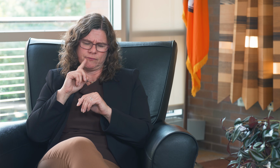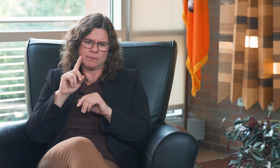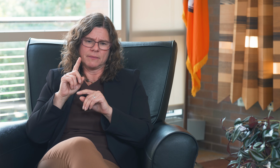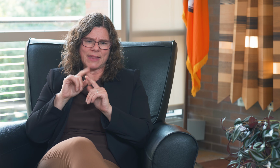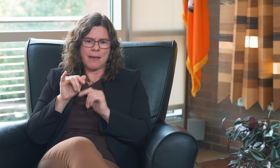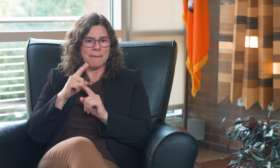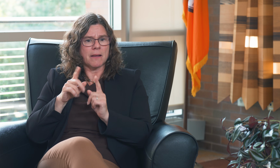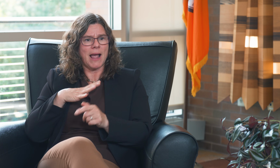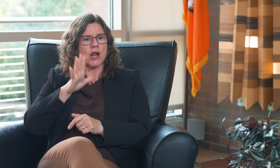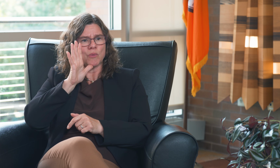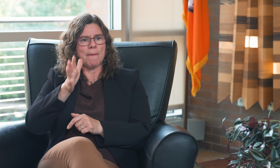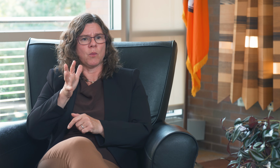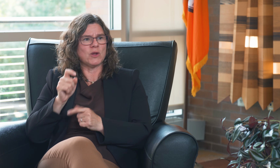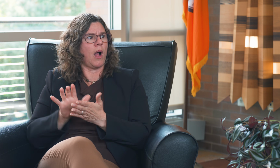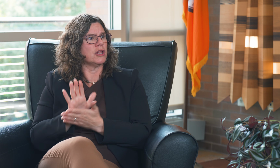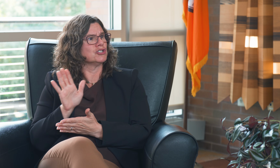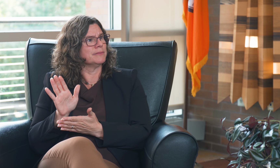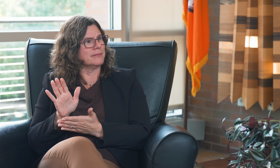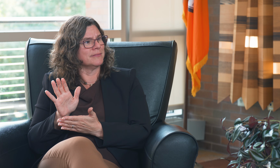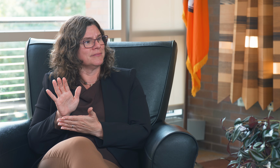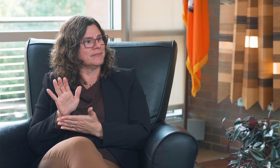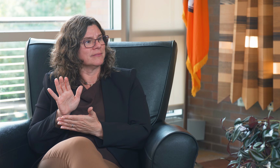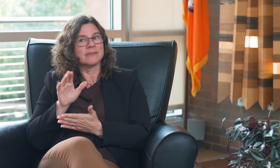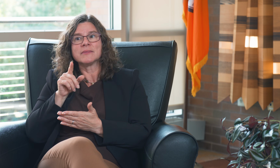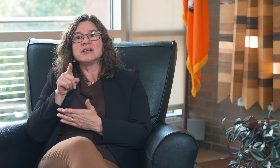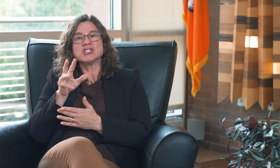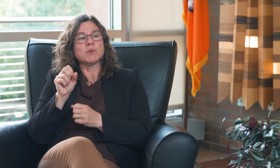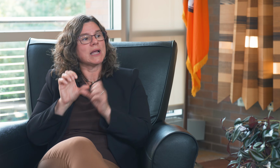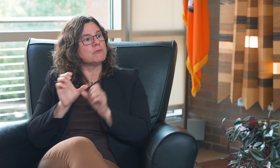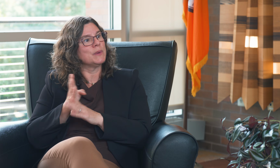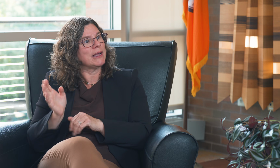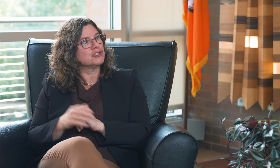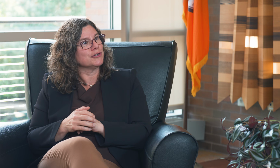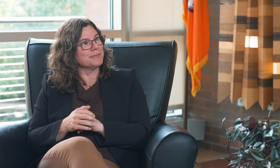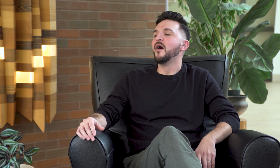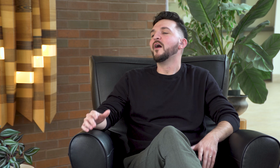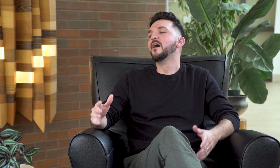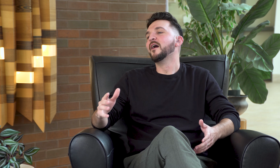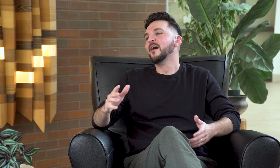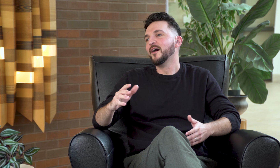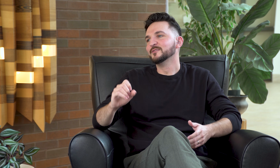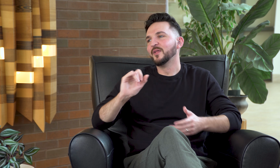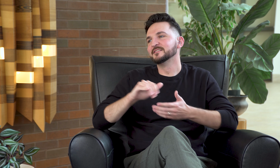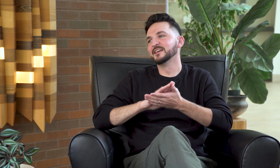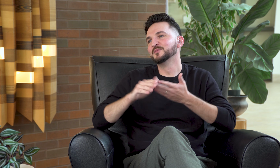and it was pretty rare, but my grandmother went to college and she had majored in chemistry.